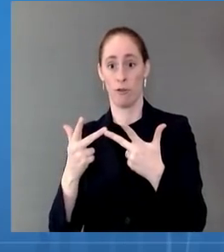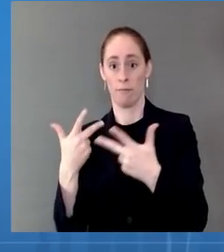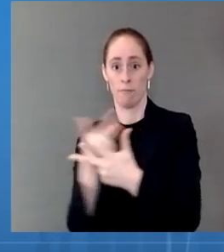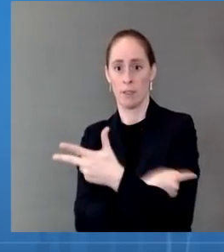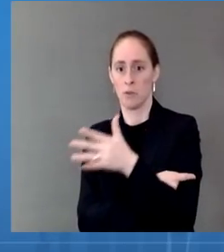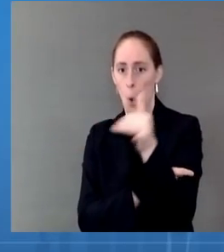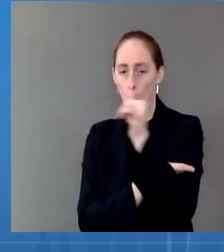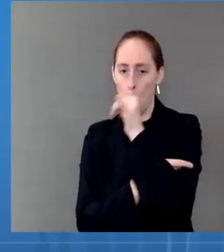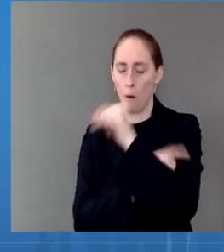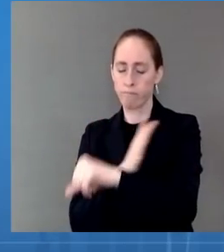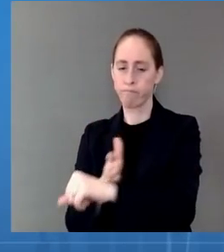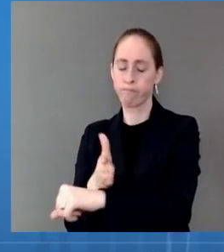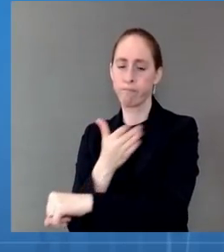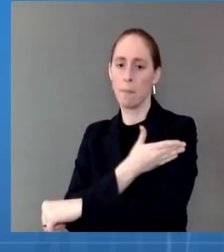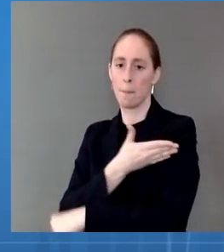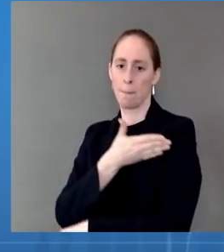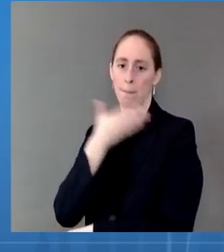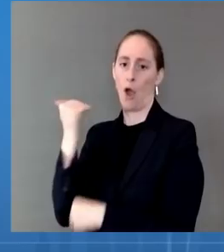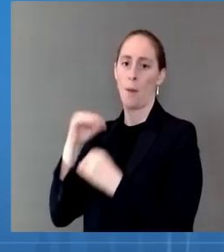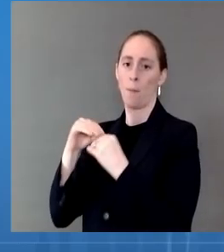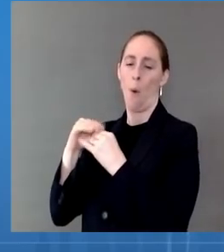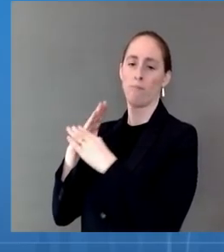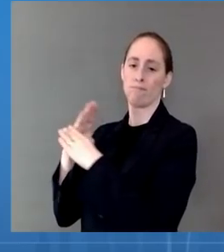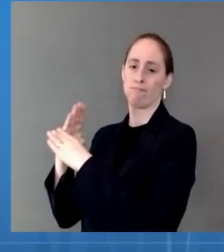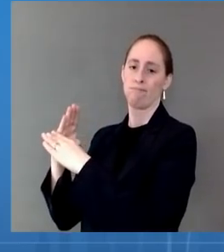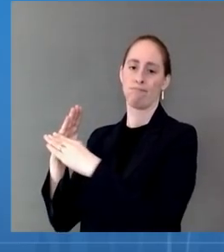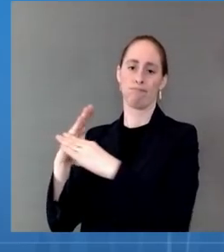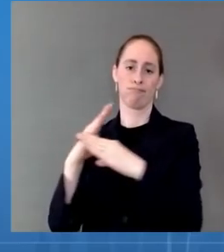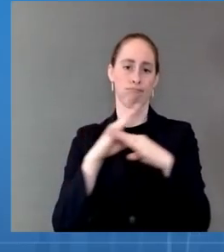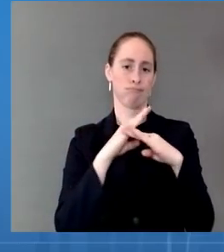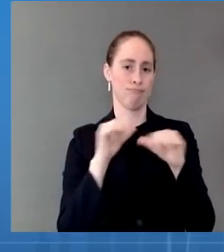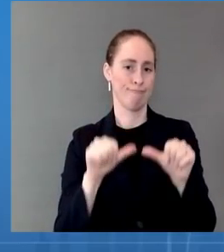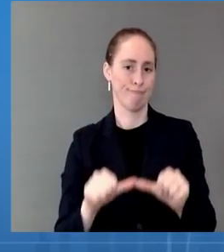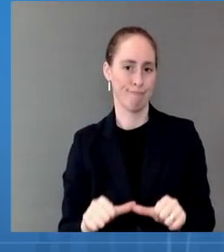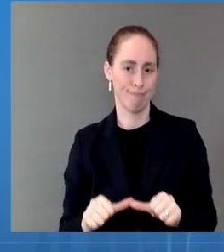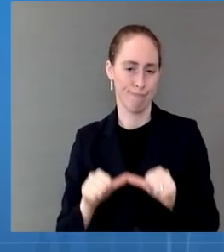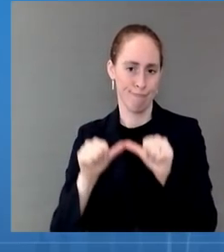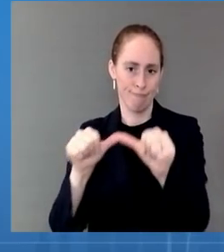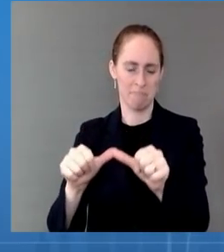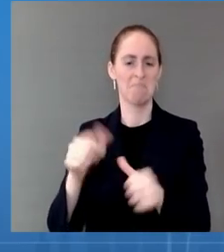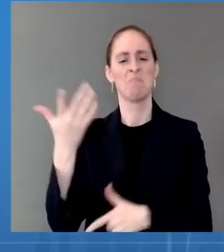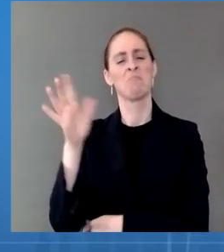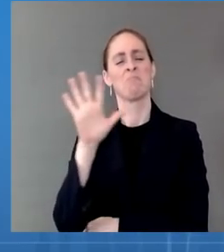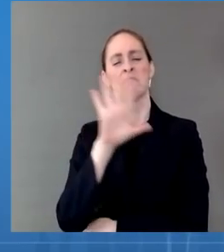over 99 percent of cases in this country right now are caused by the Delta variant,